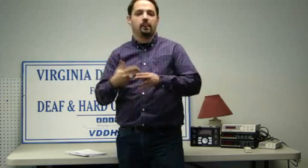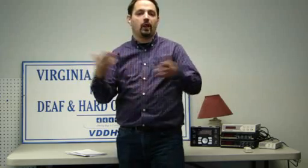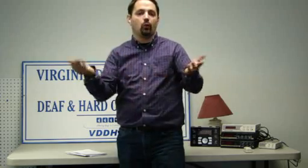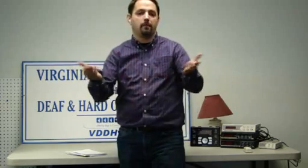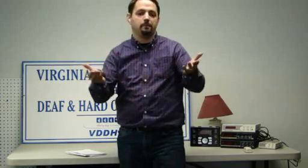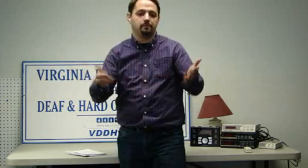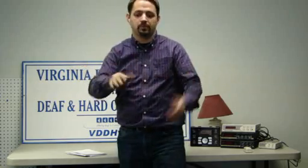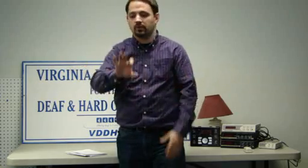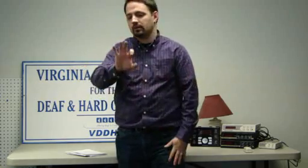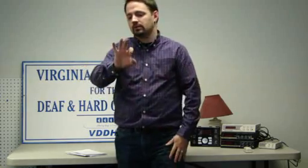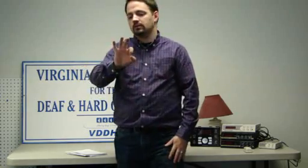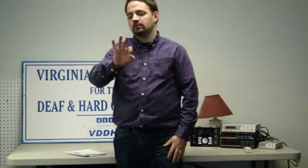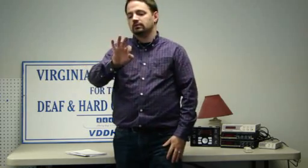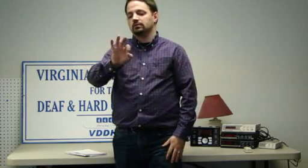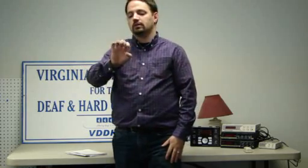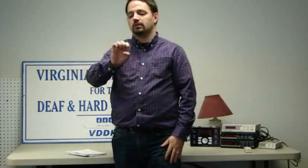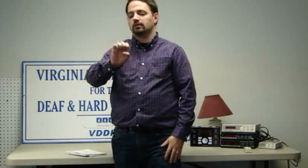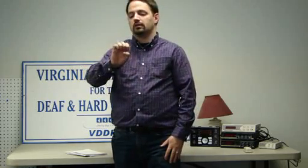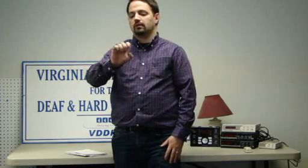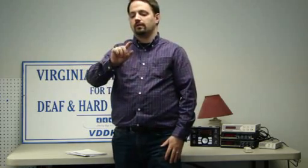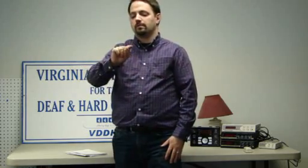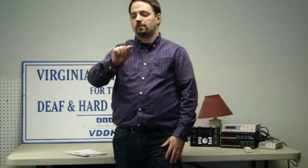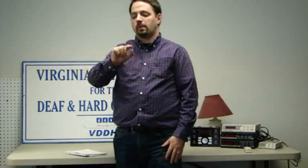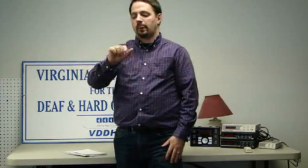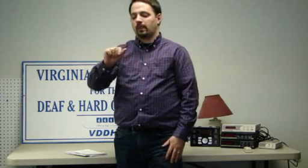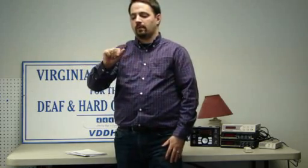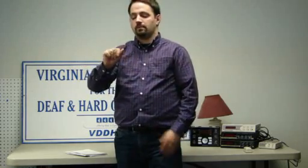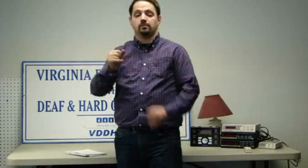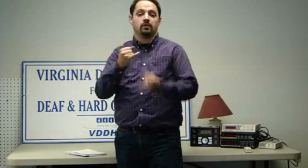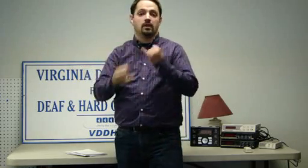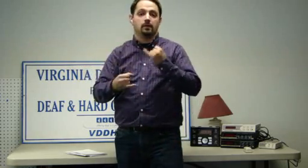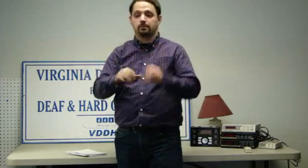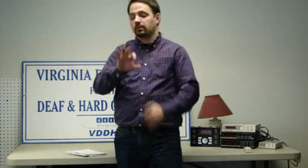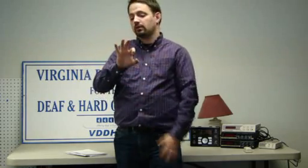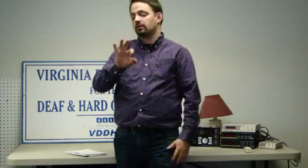Feta